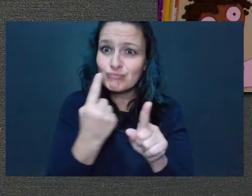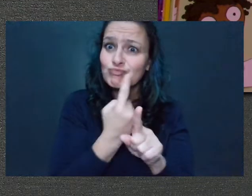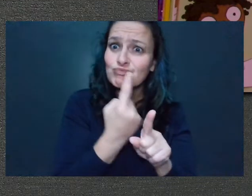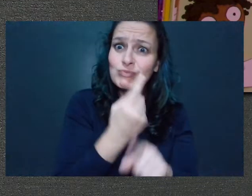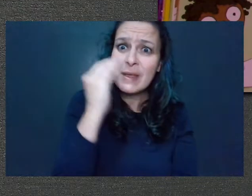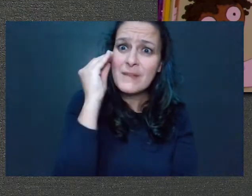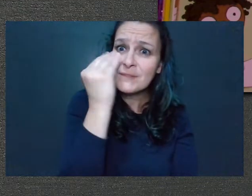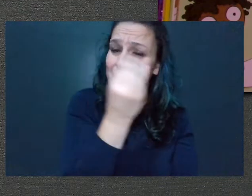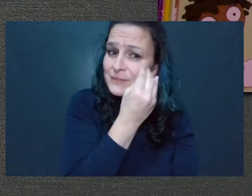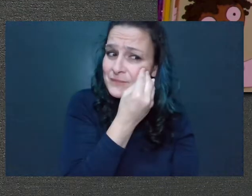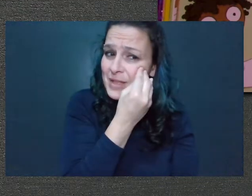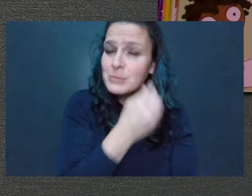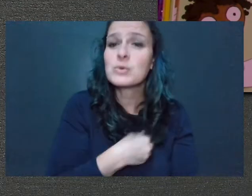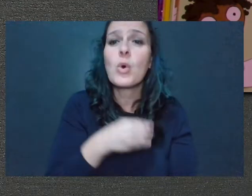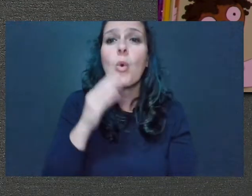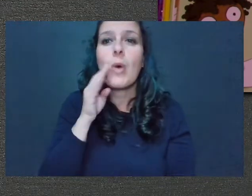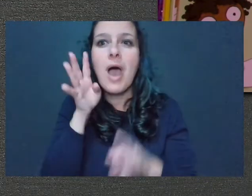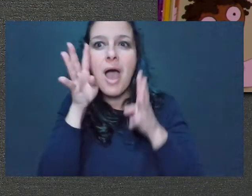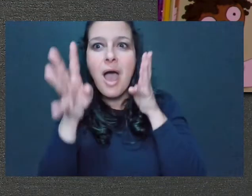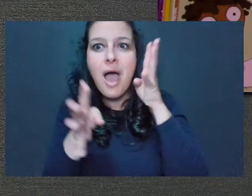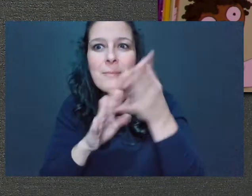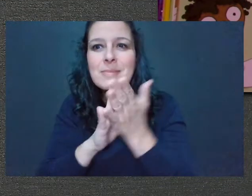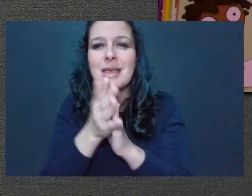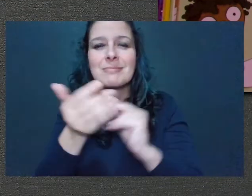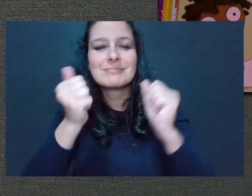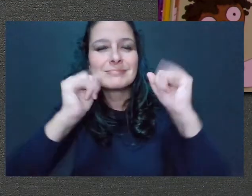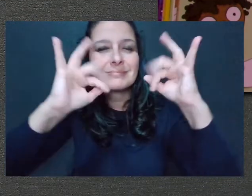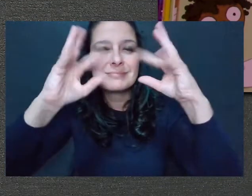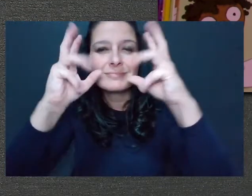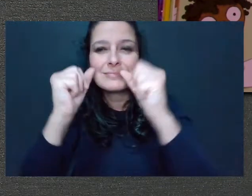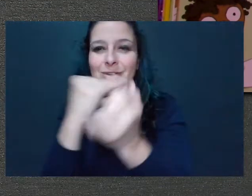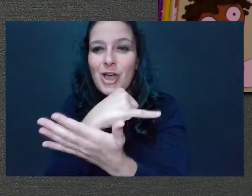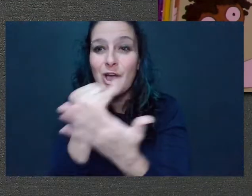and we are gonna make them extraordinary artworks.